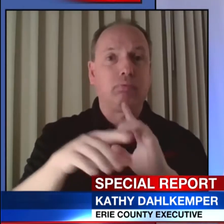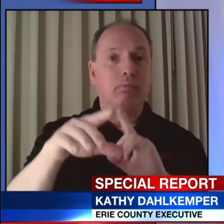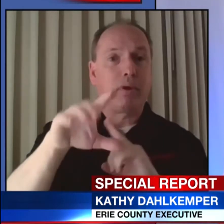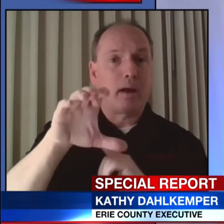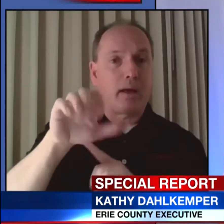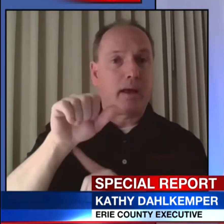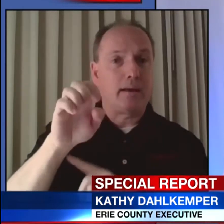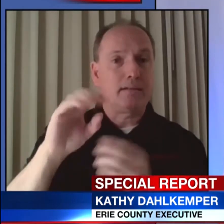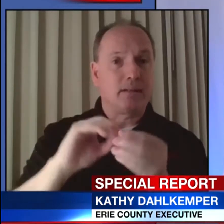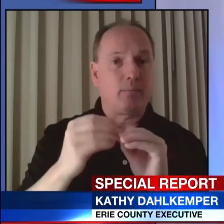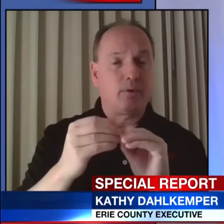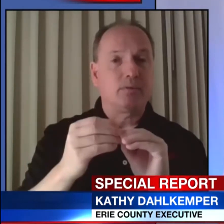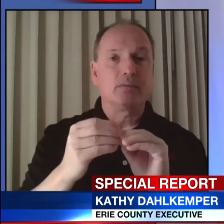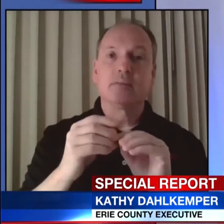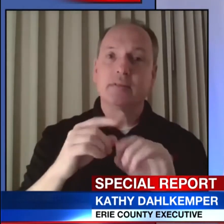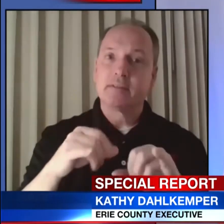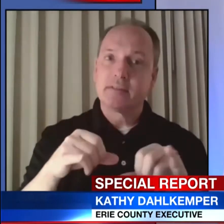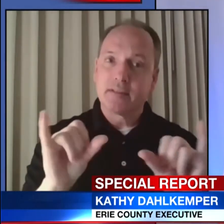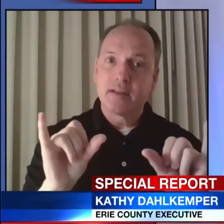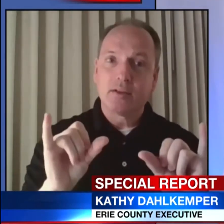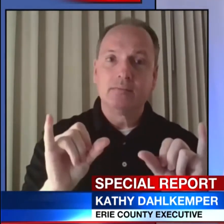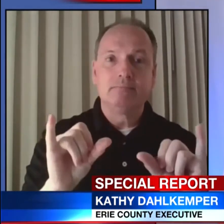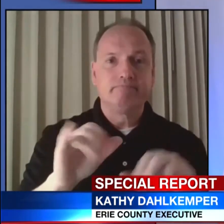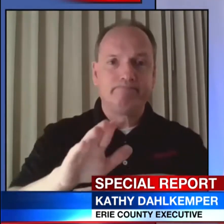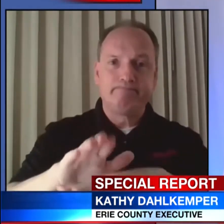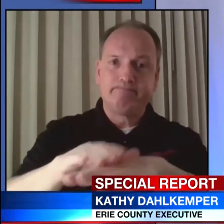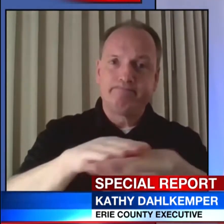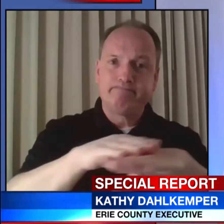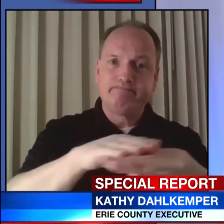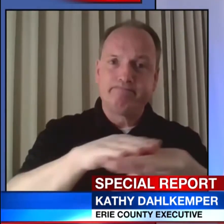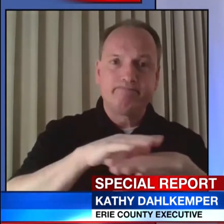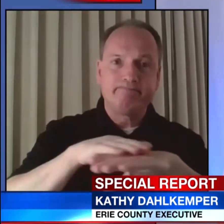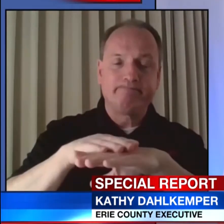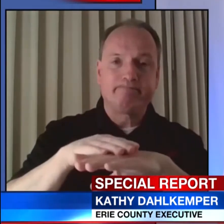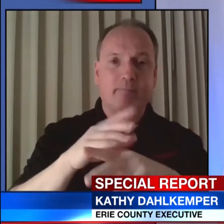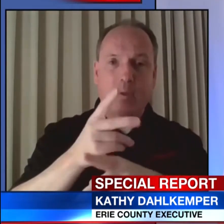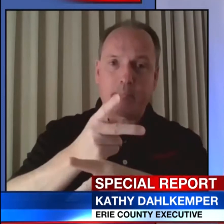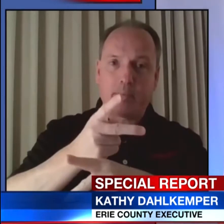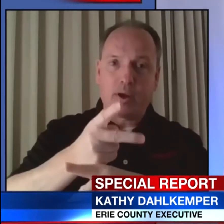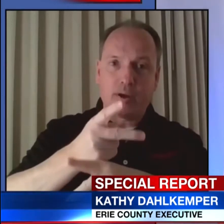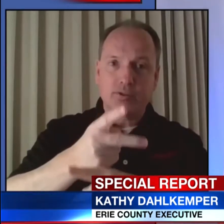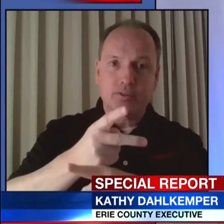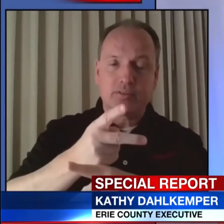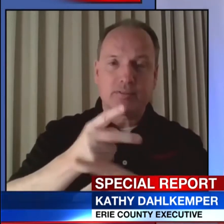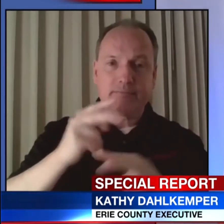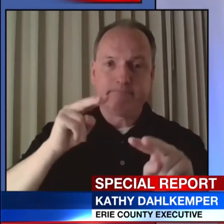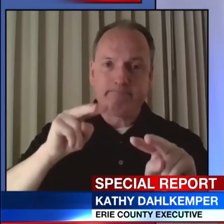NUMBERS APPEAR TO BE A BIT LOWER, WE HAVE EVERY REASON TO BELIEVE WE MUST CONTINUE